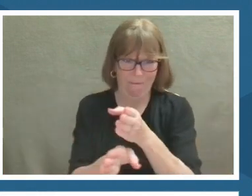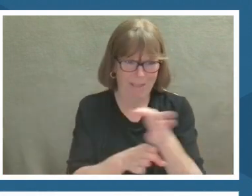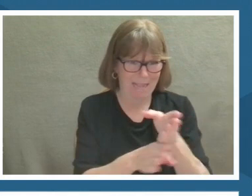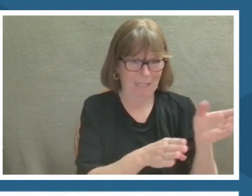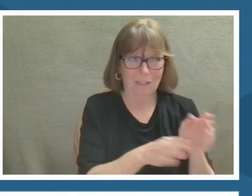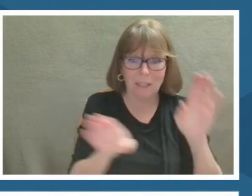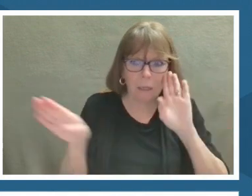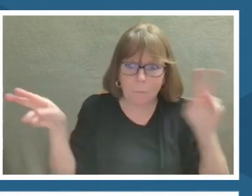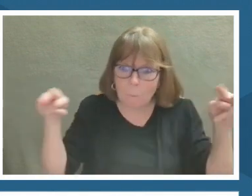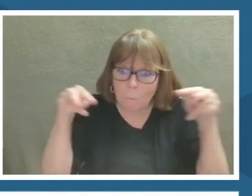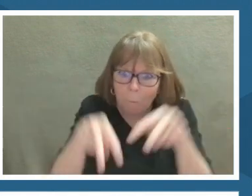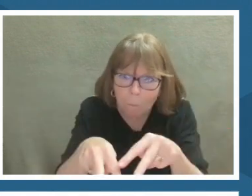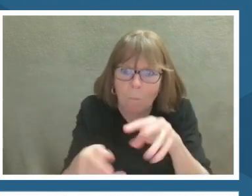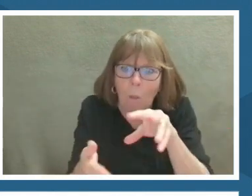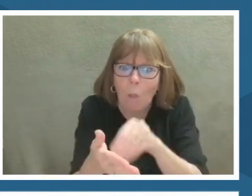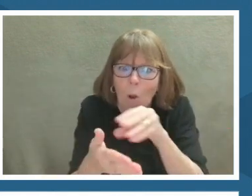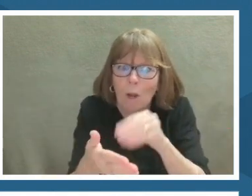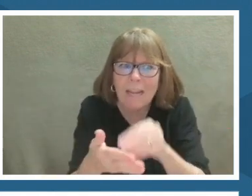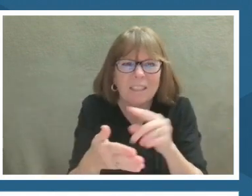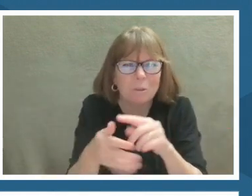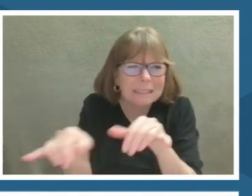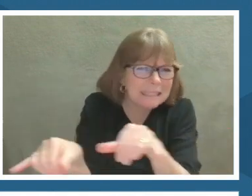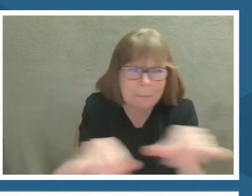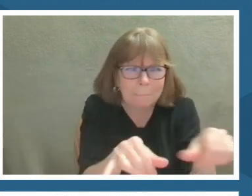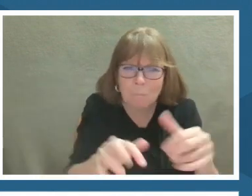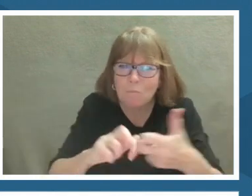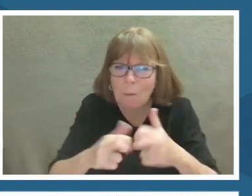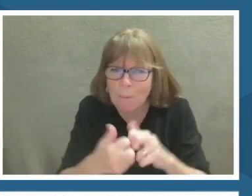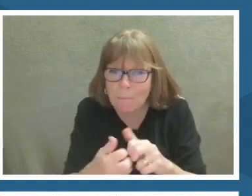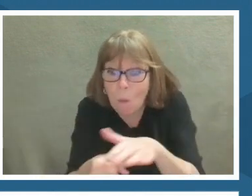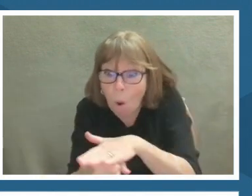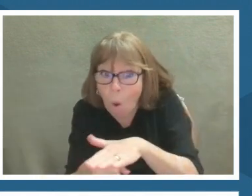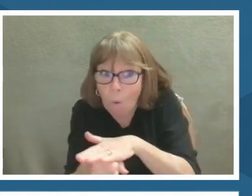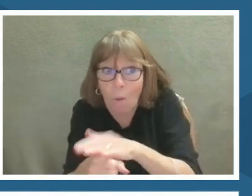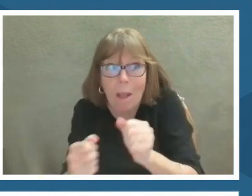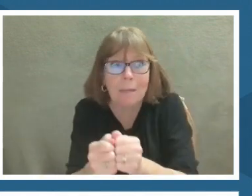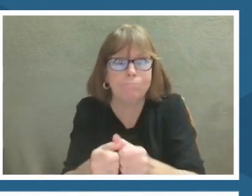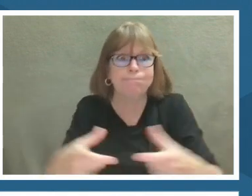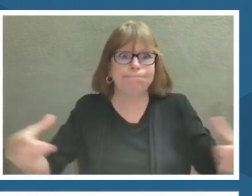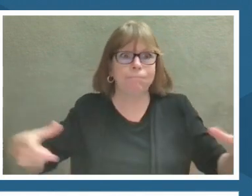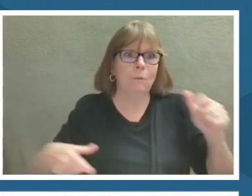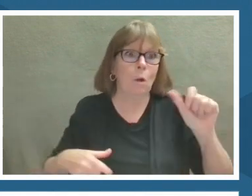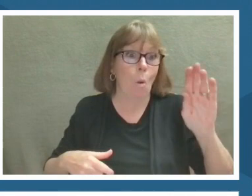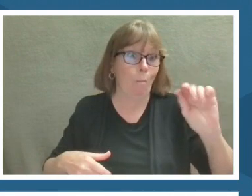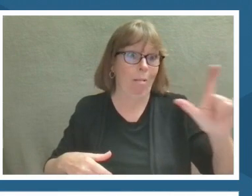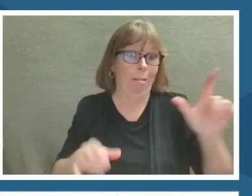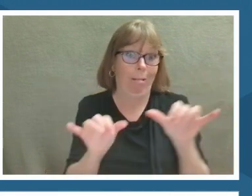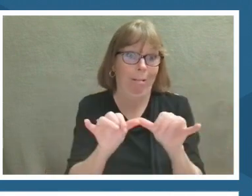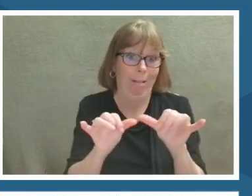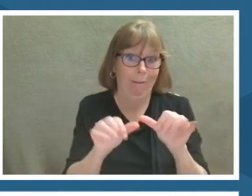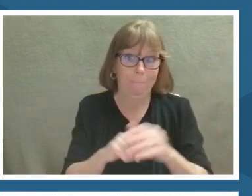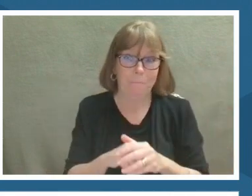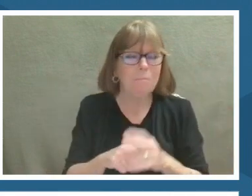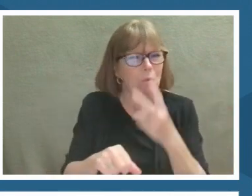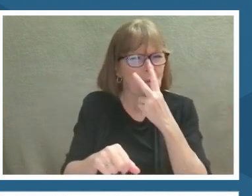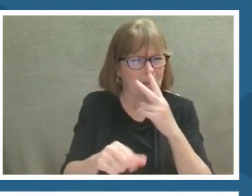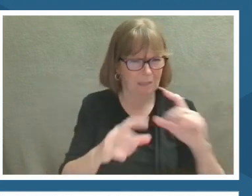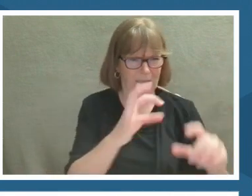from local and global in scale this image that you see beneath kind of